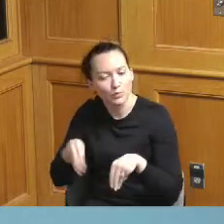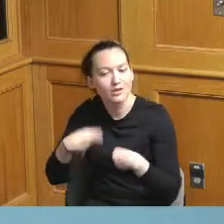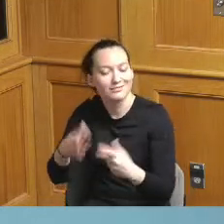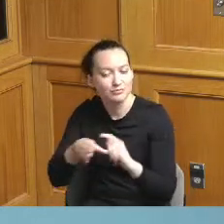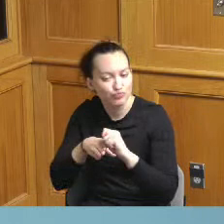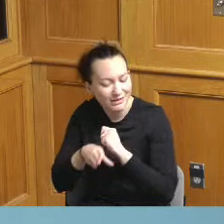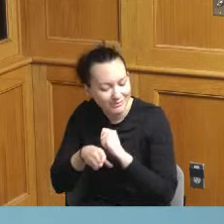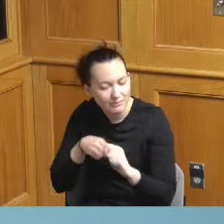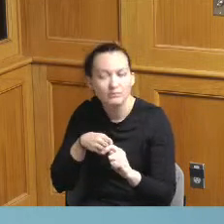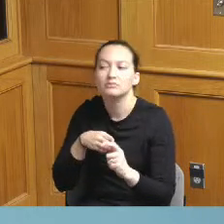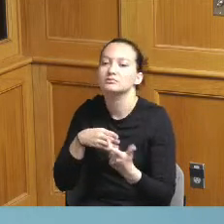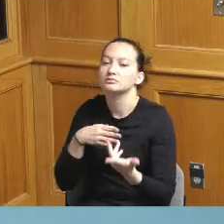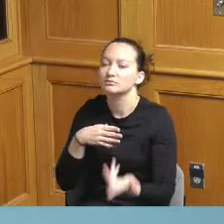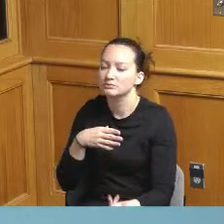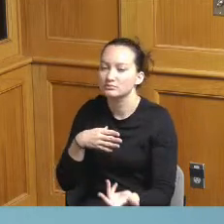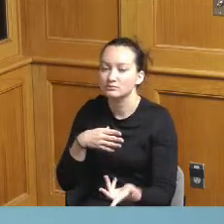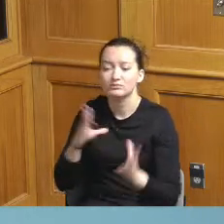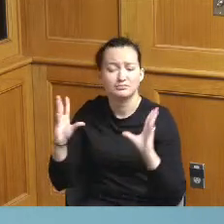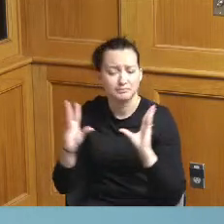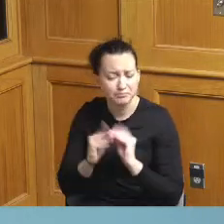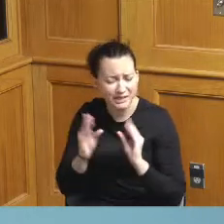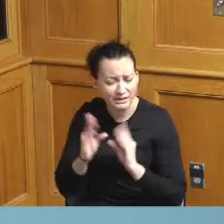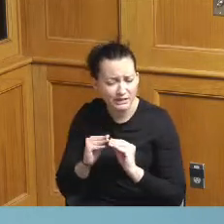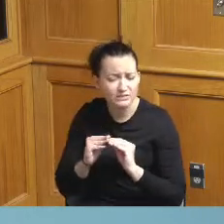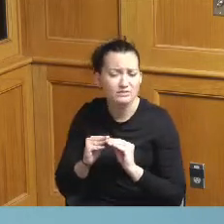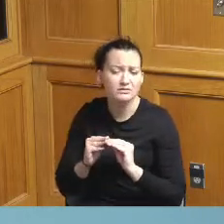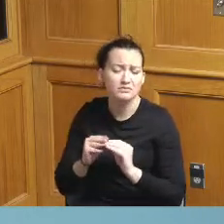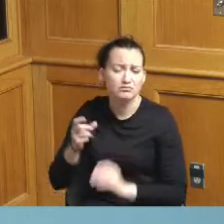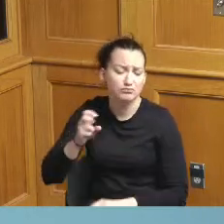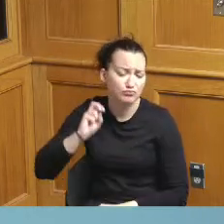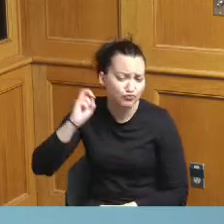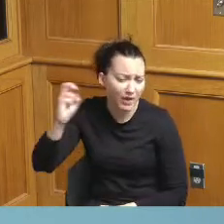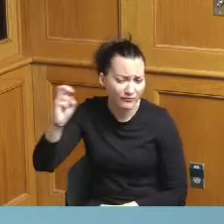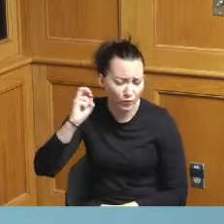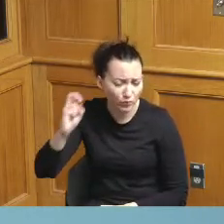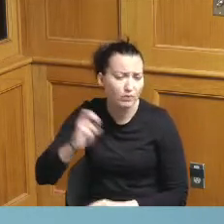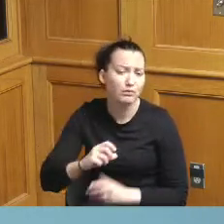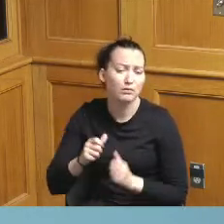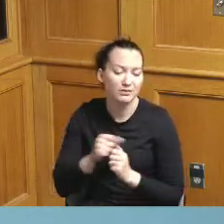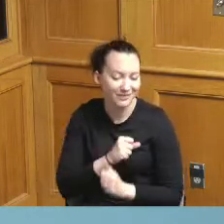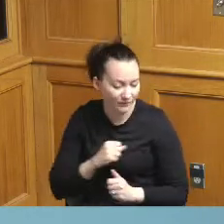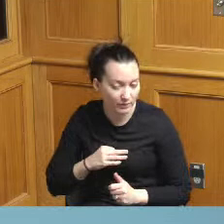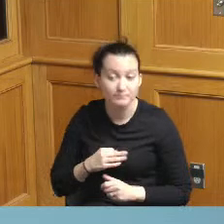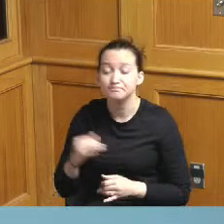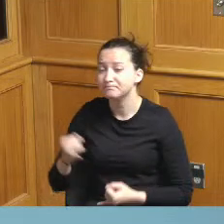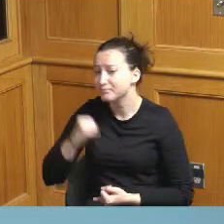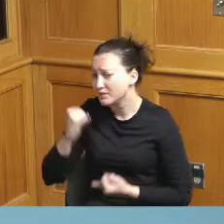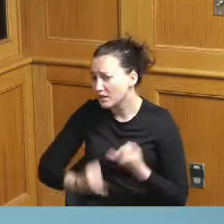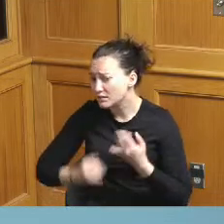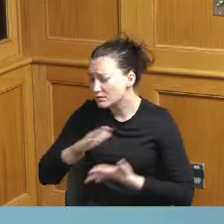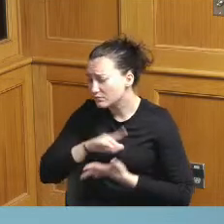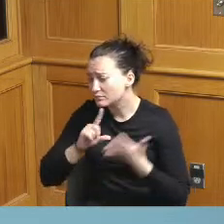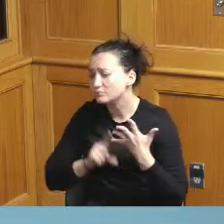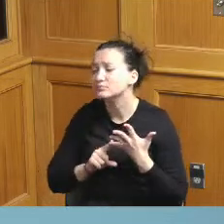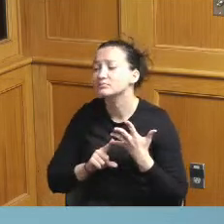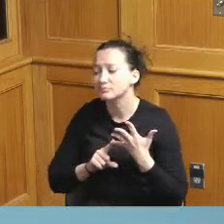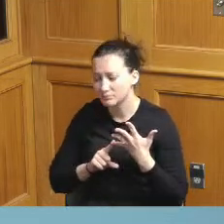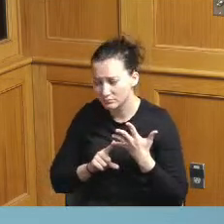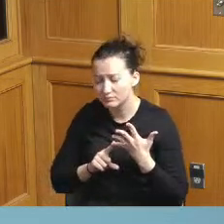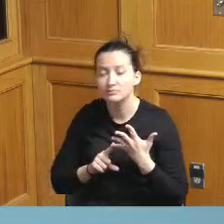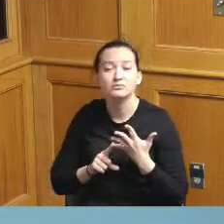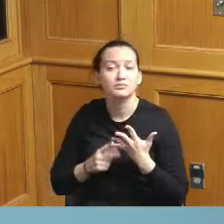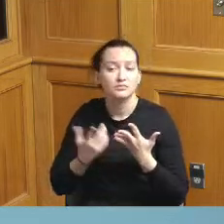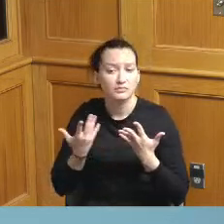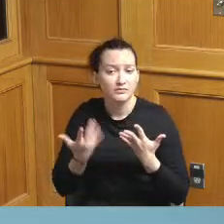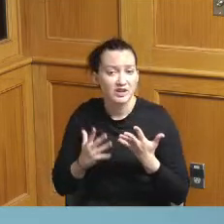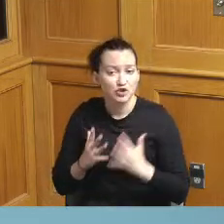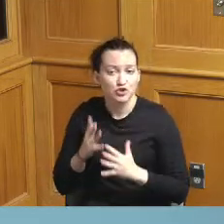training and meetings in the associated travel for our staff finally we did also receive an extra